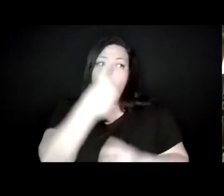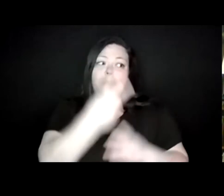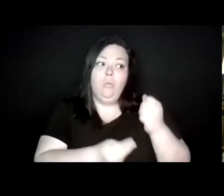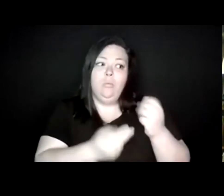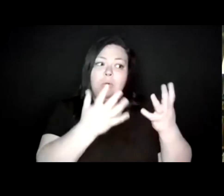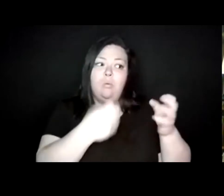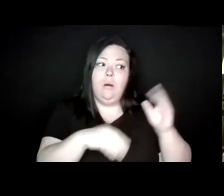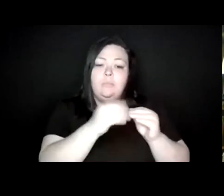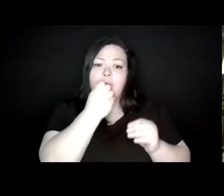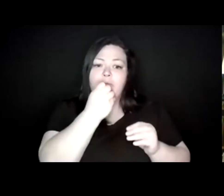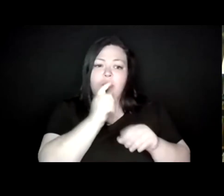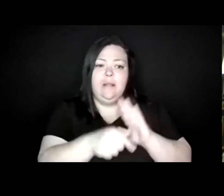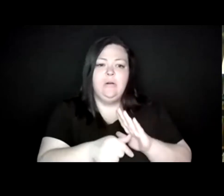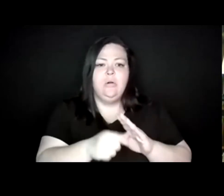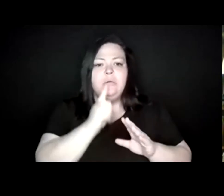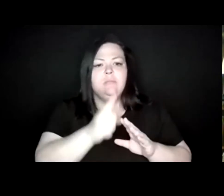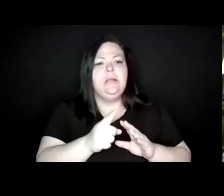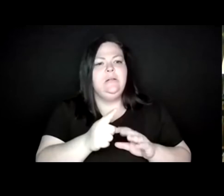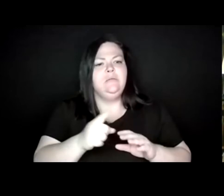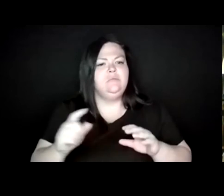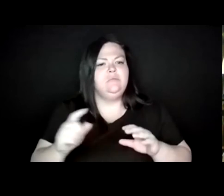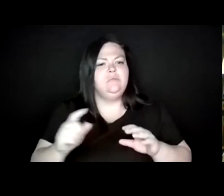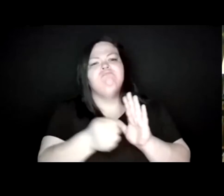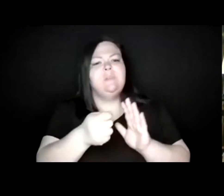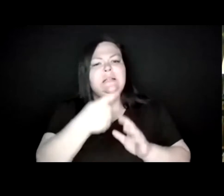He slapped my stirring spoon against his palm. He was after the baby/